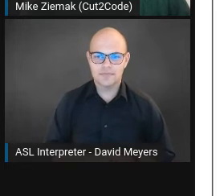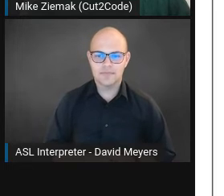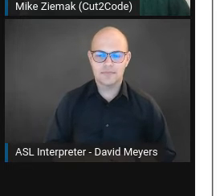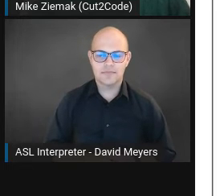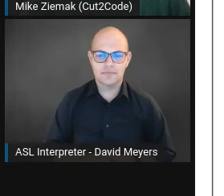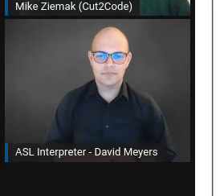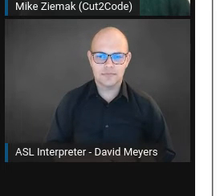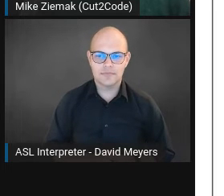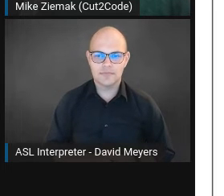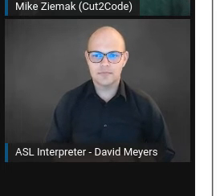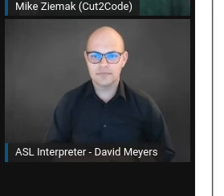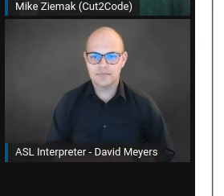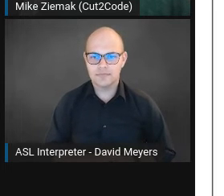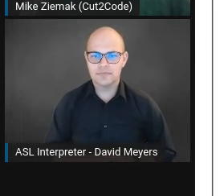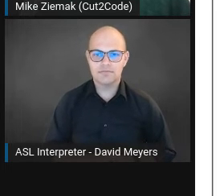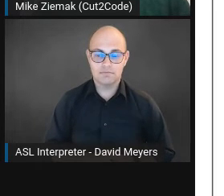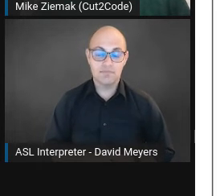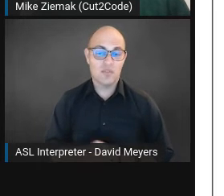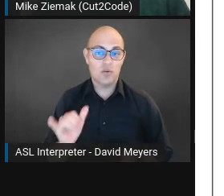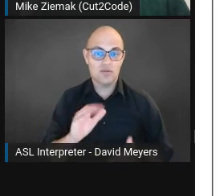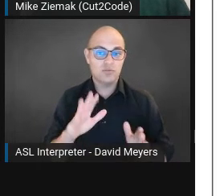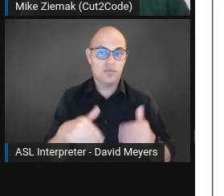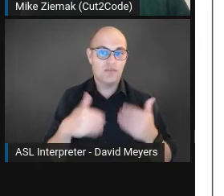They also provide suggestions on how to fix it.